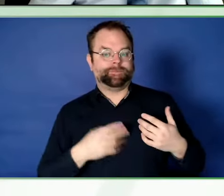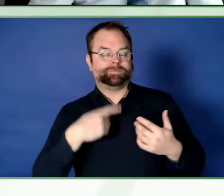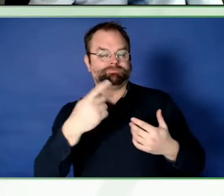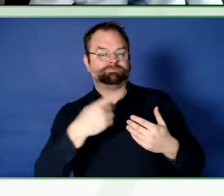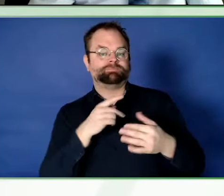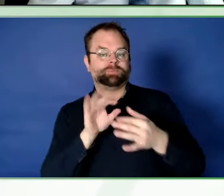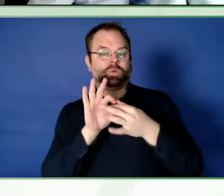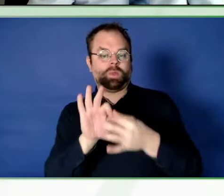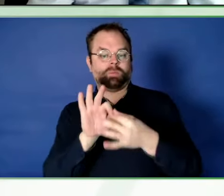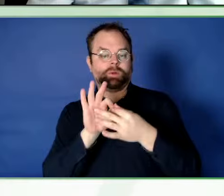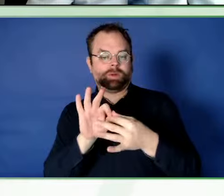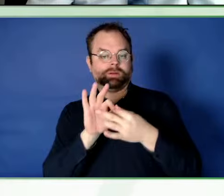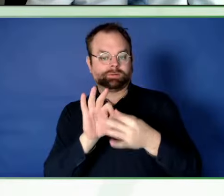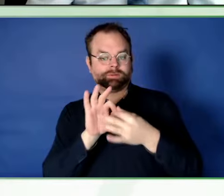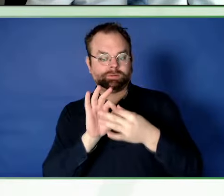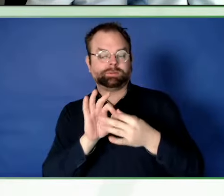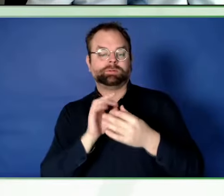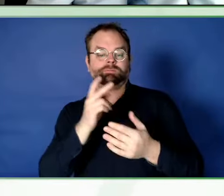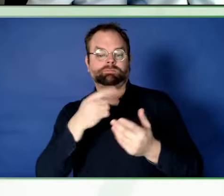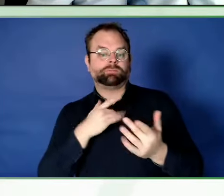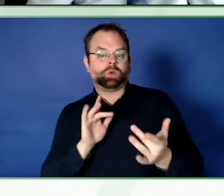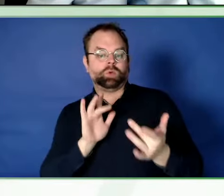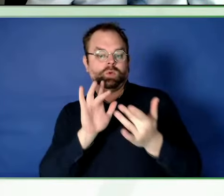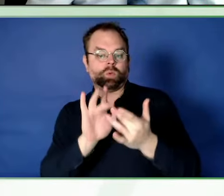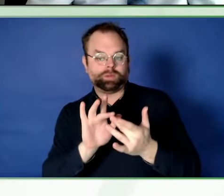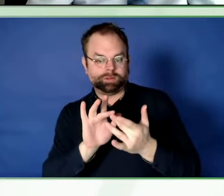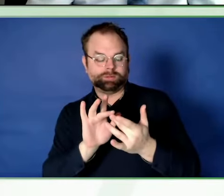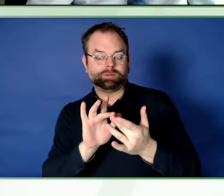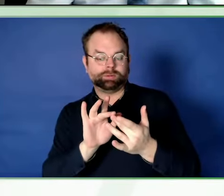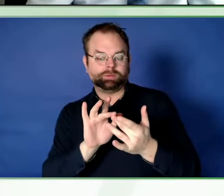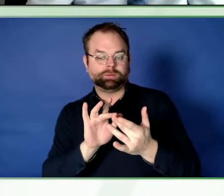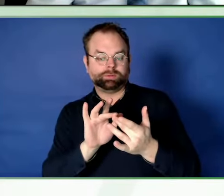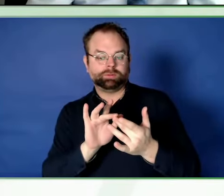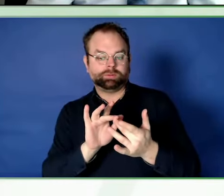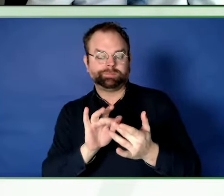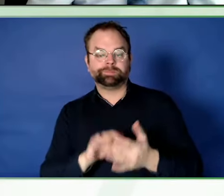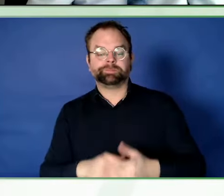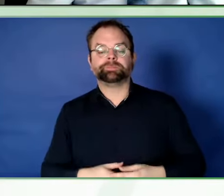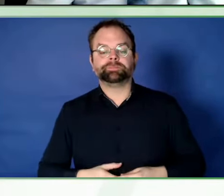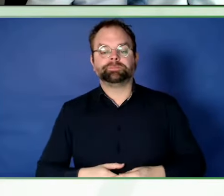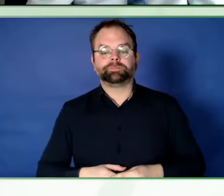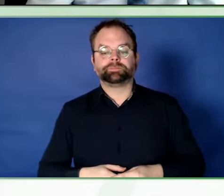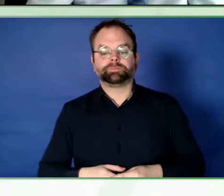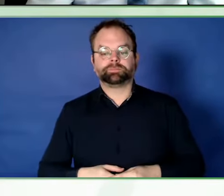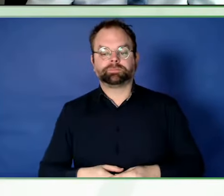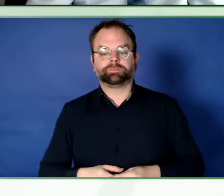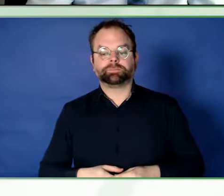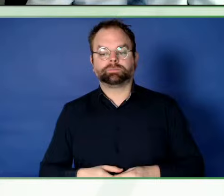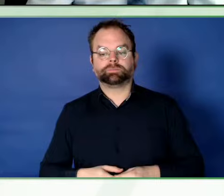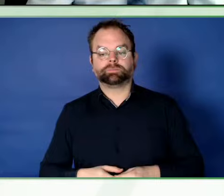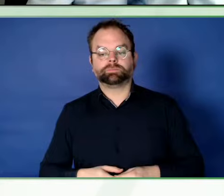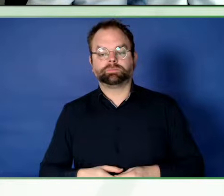Thank you, we are proud to have you with us and hopefully I will meet you in person sometime.